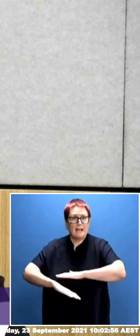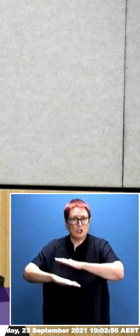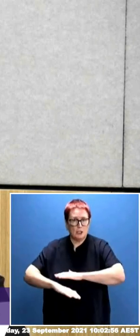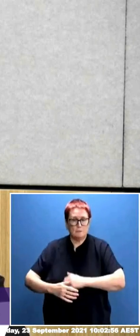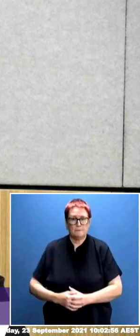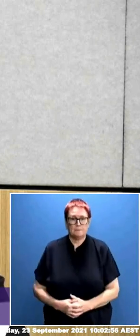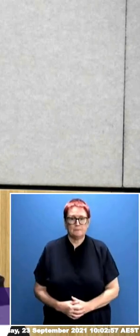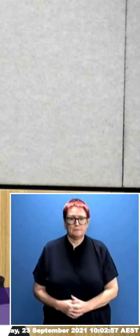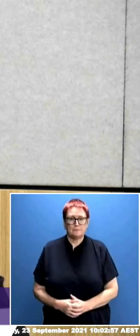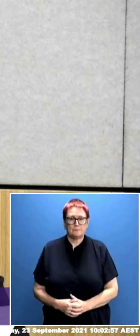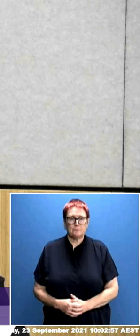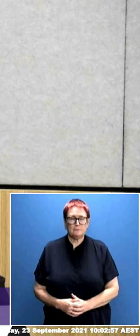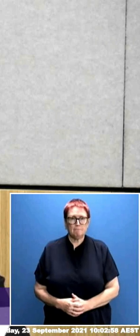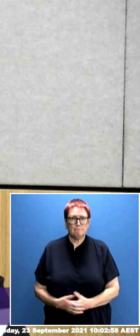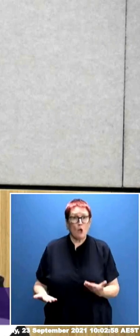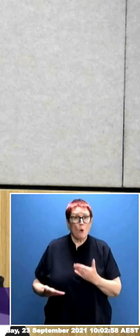where the City of Melbourne is now located.